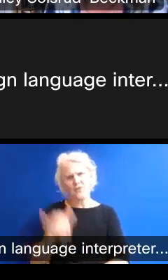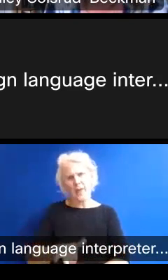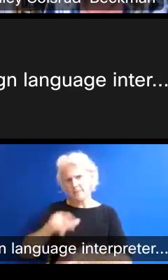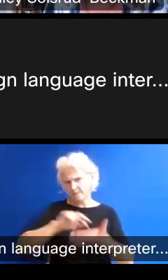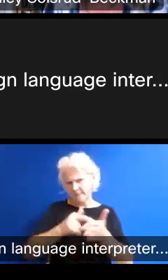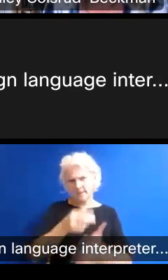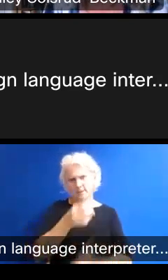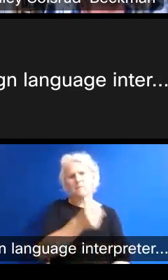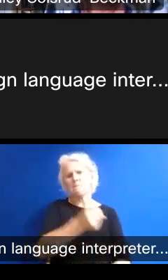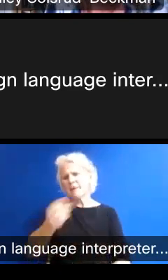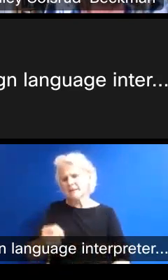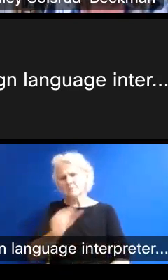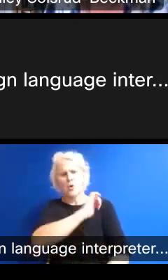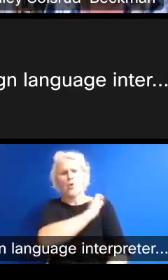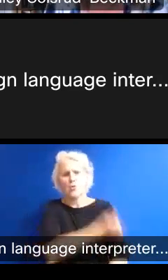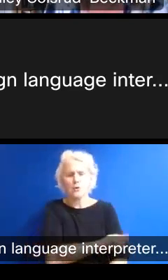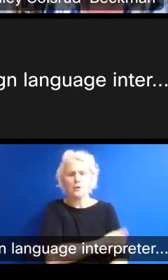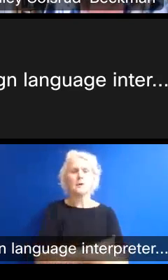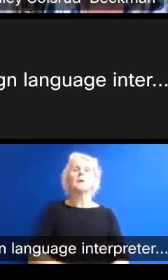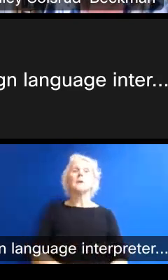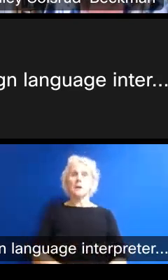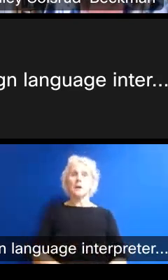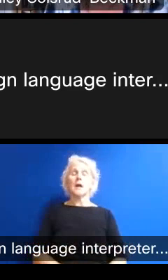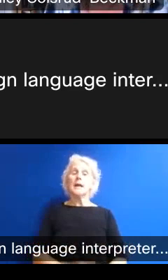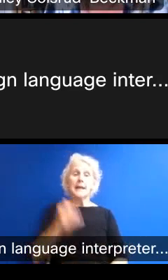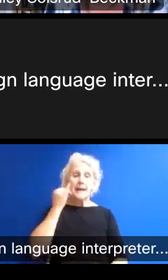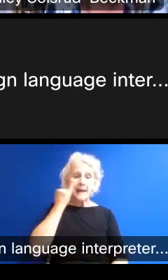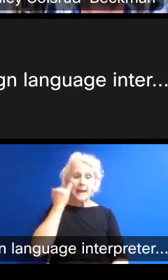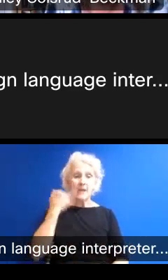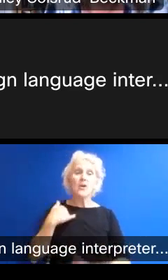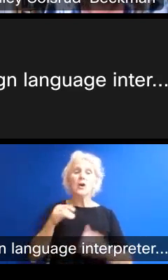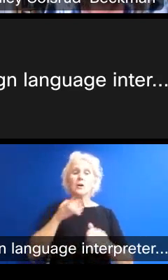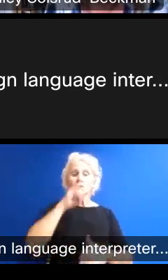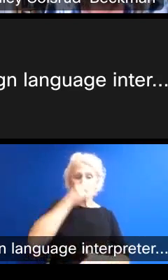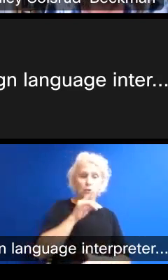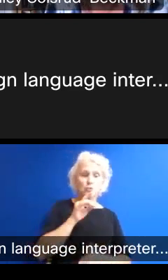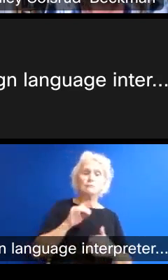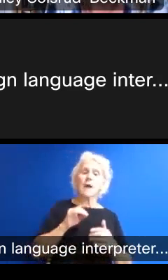So, when a child is going into out of home placement, this either a court order